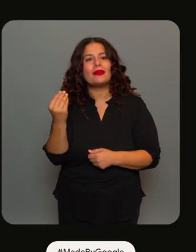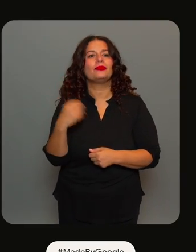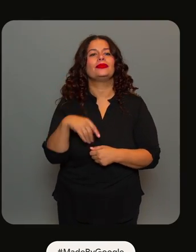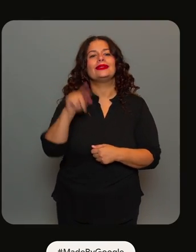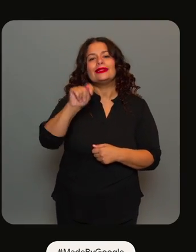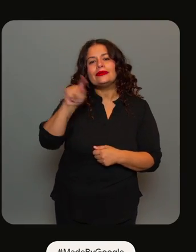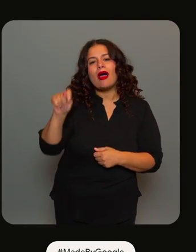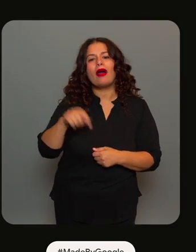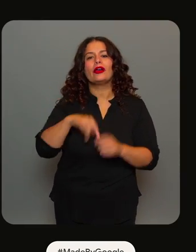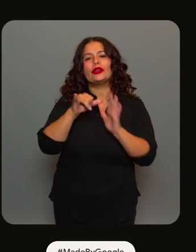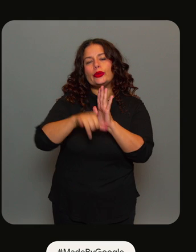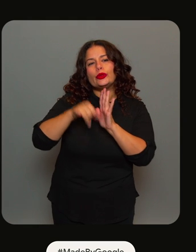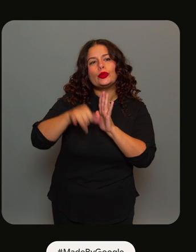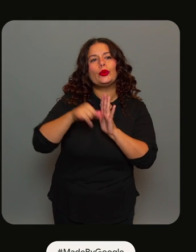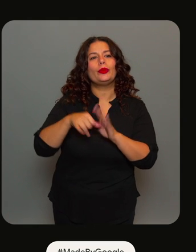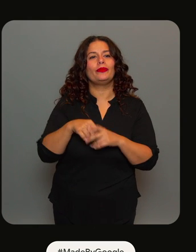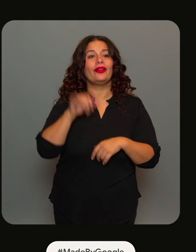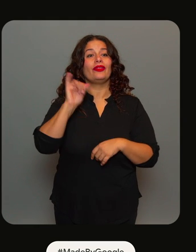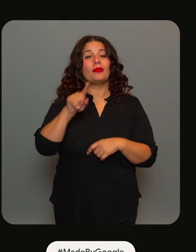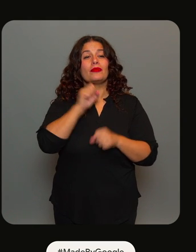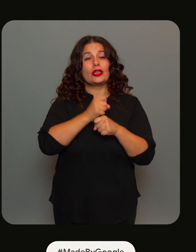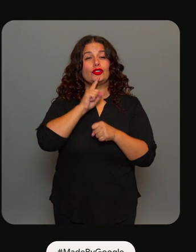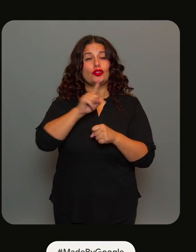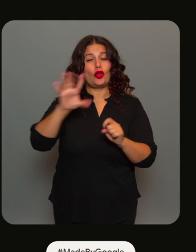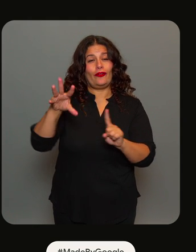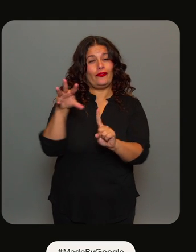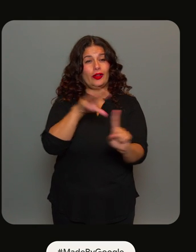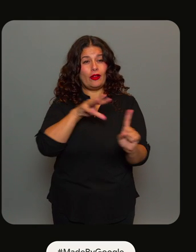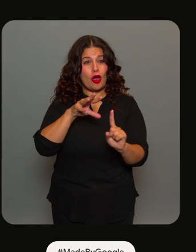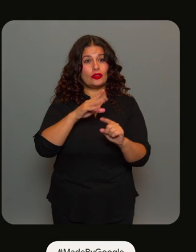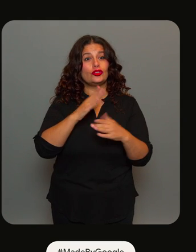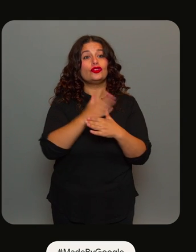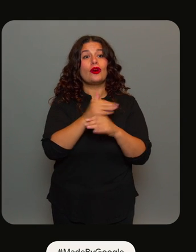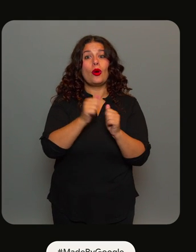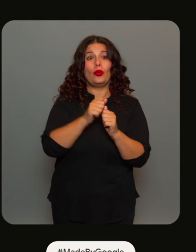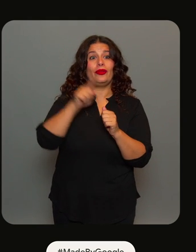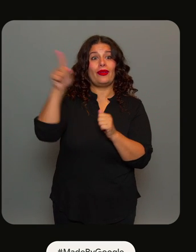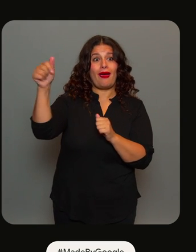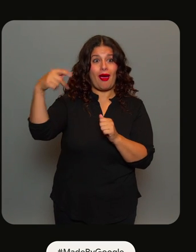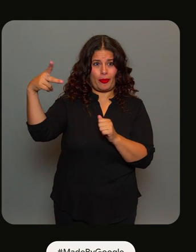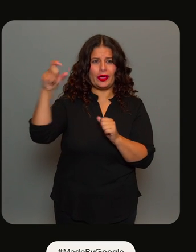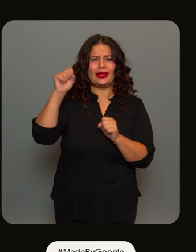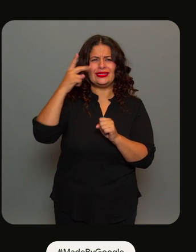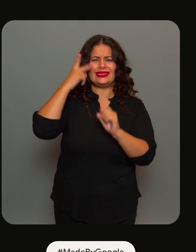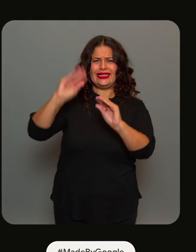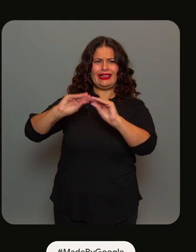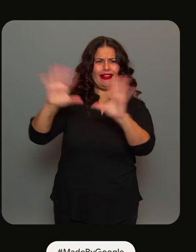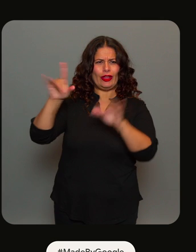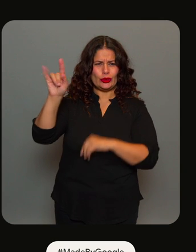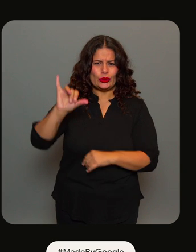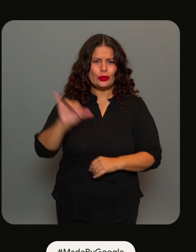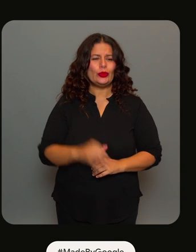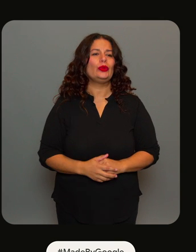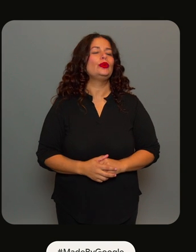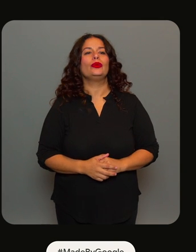videos look vibrant when shared on your favorite apps. And here's a challenge you've probably run into, getting those